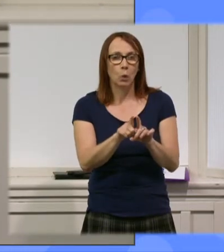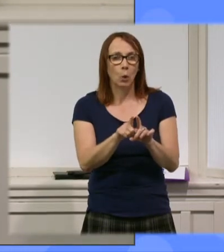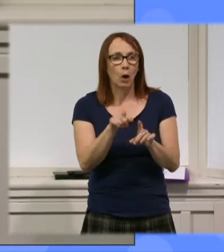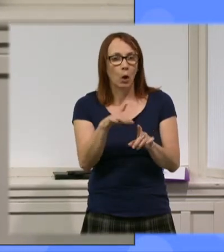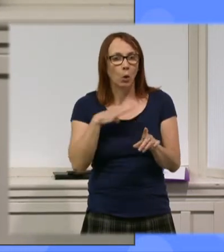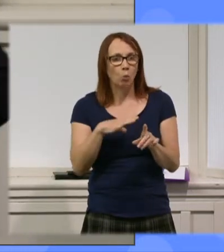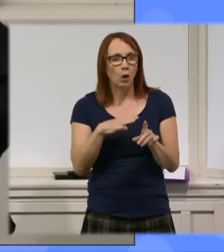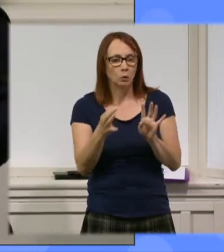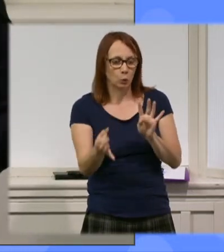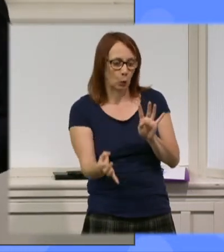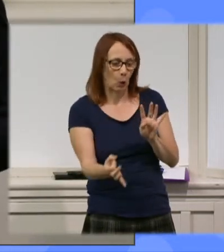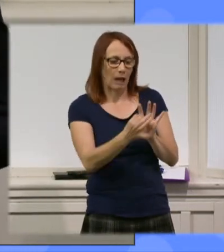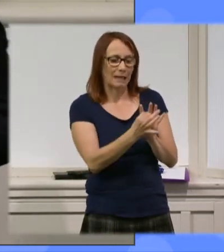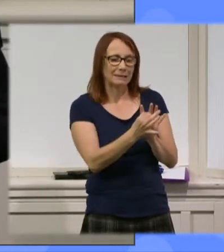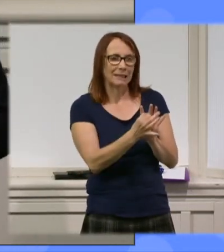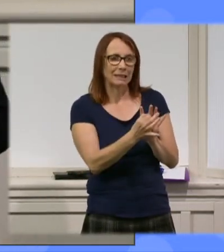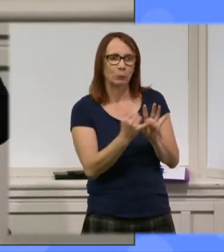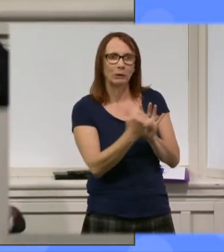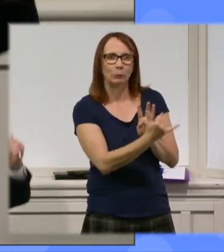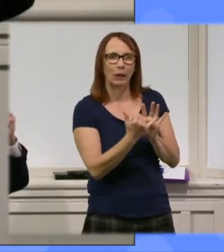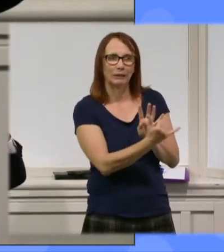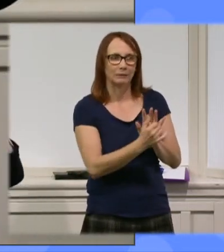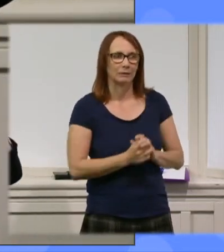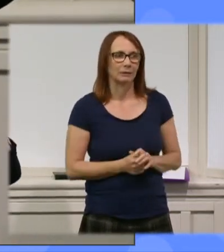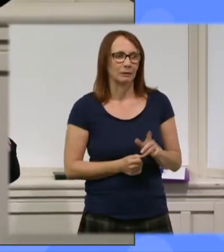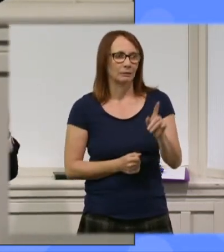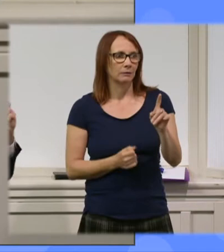like you wish to answer the question let me let me look for I've got say I've got